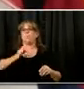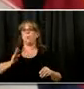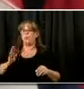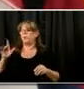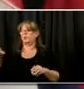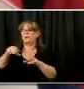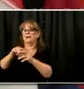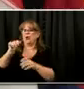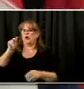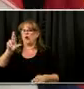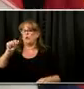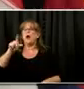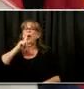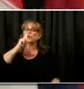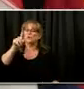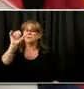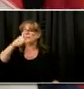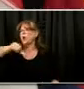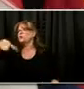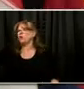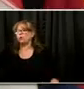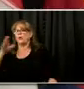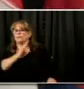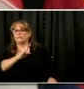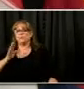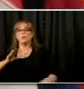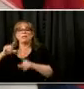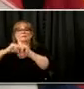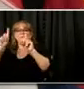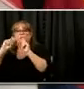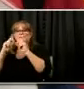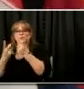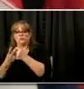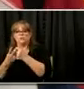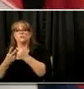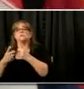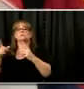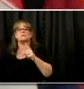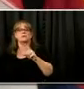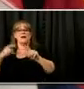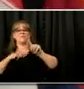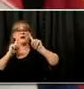policies this summer. We did it around the end of July as we prepared for the new school year. So